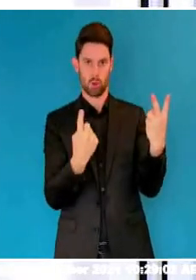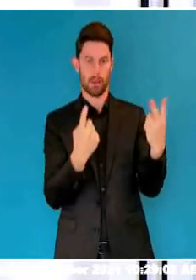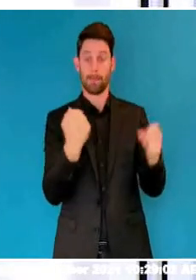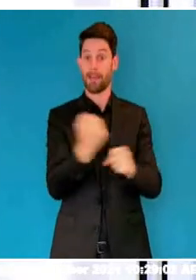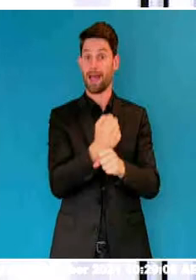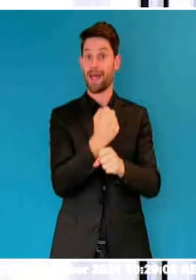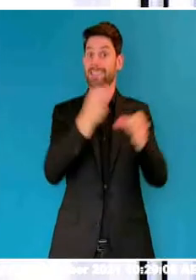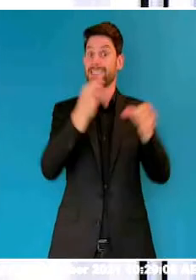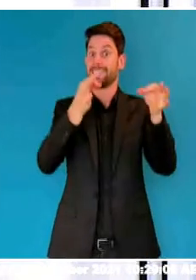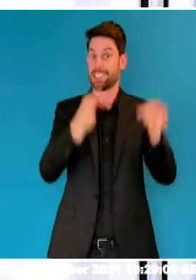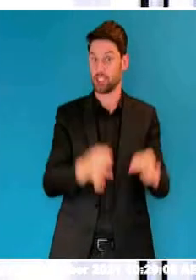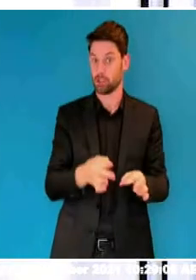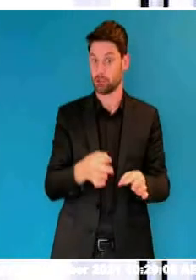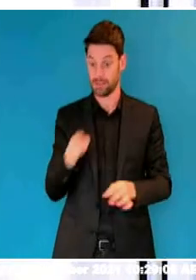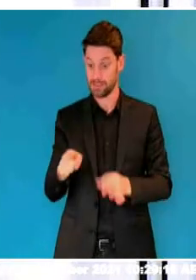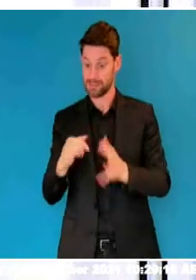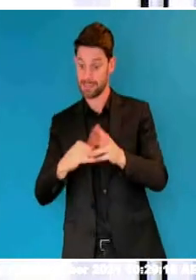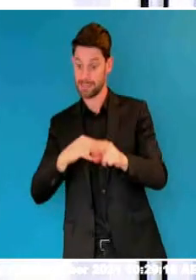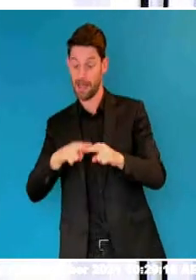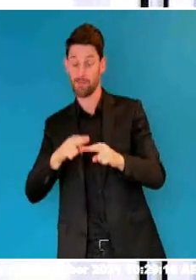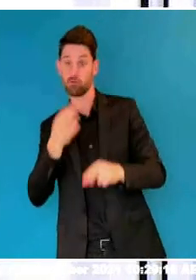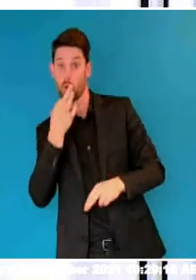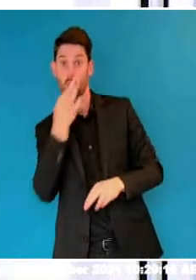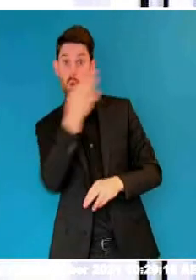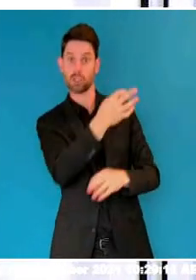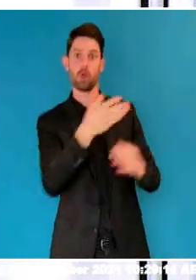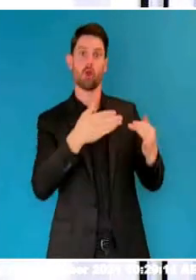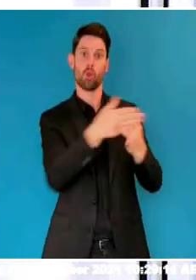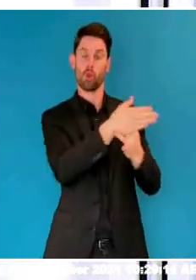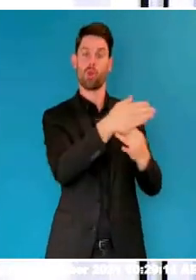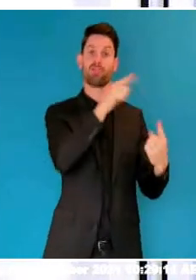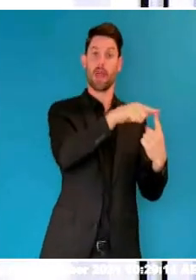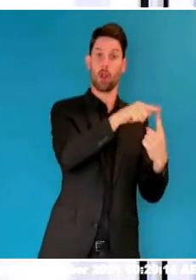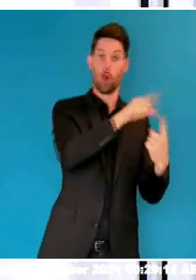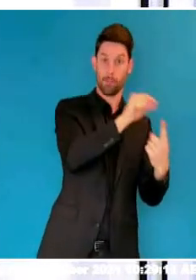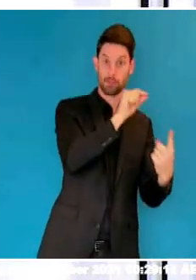request is made through the DART or through the Health, Safety and Wellbeing team?